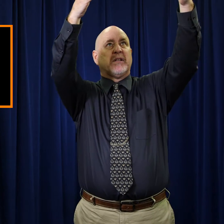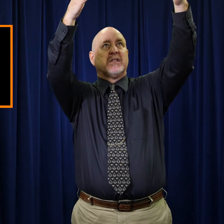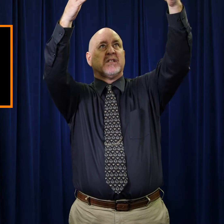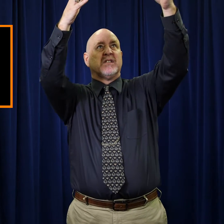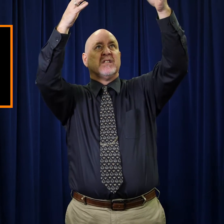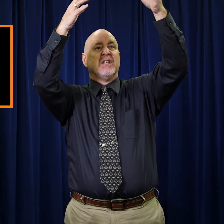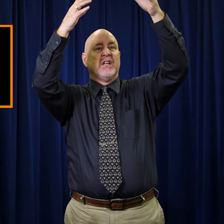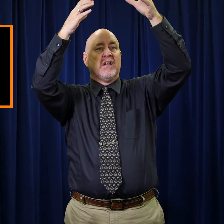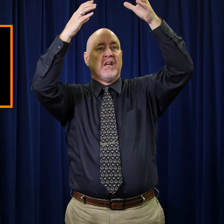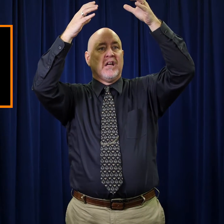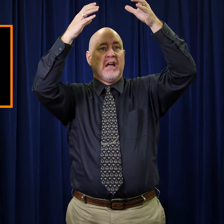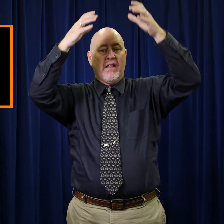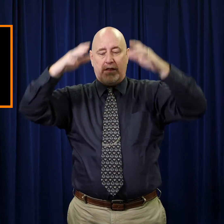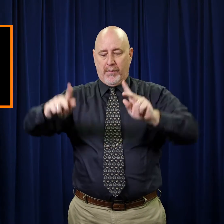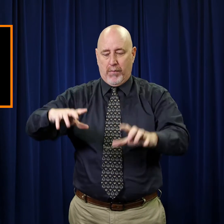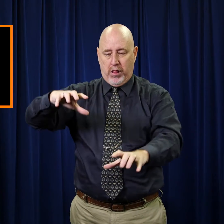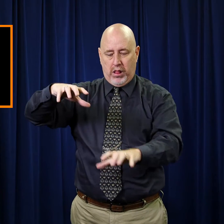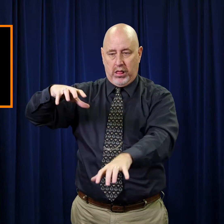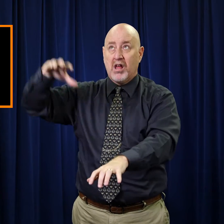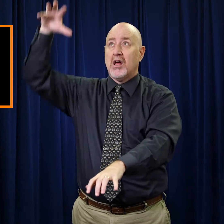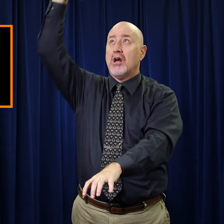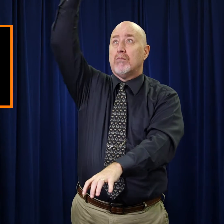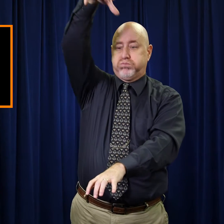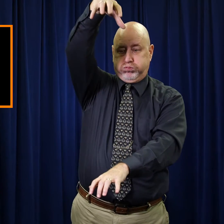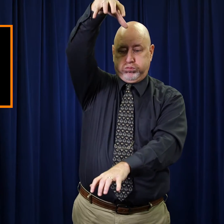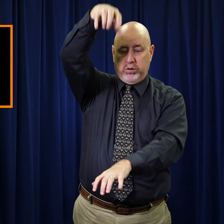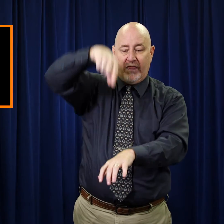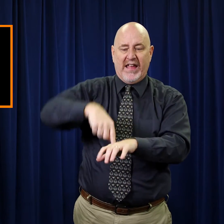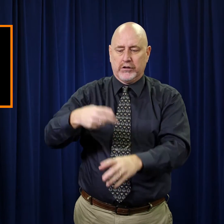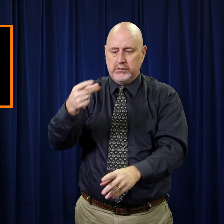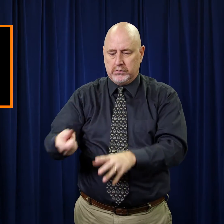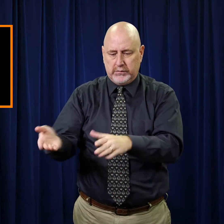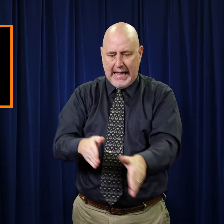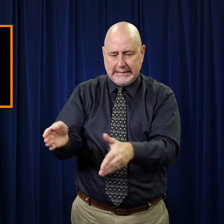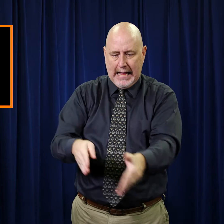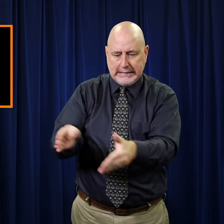cloud coming. And as it overcomes the people, the people beneath it begin to